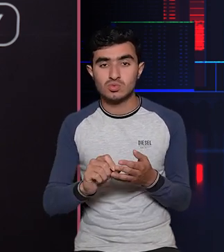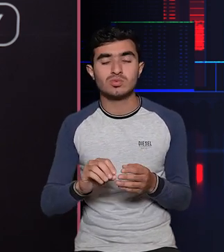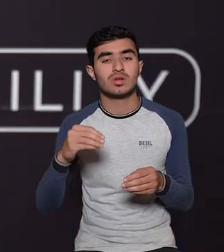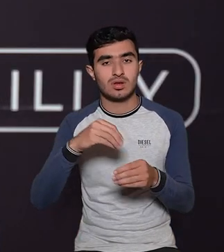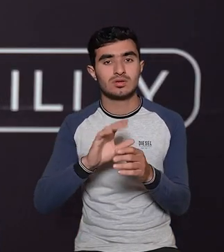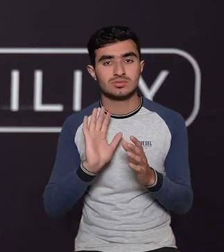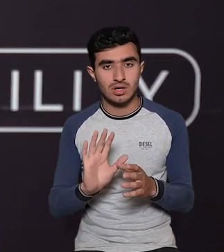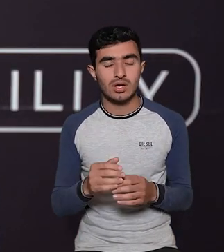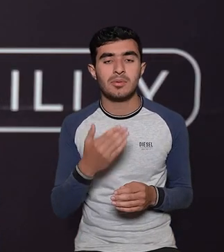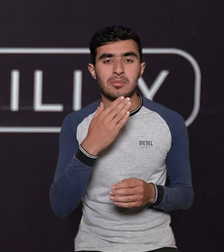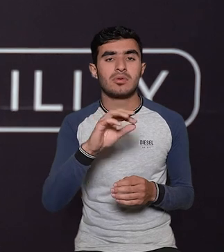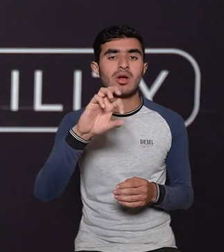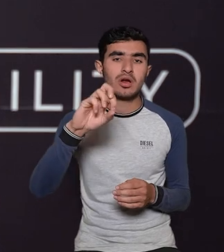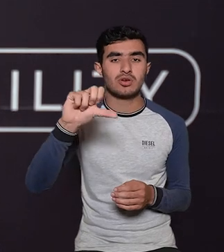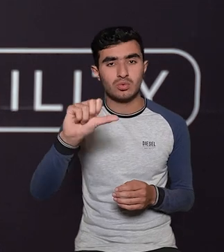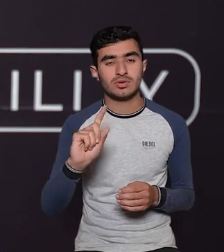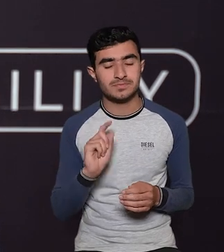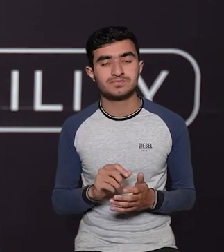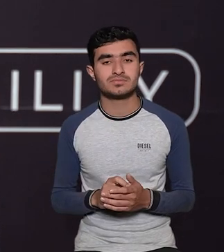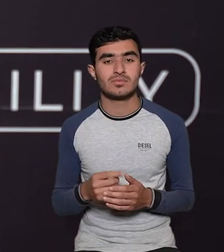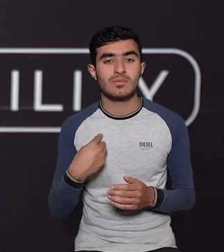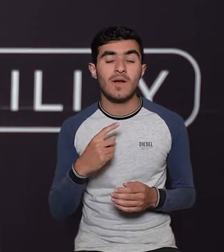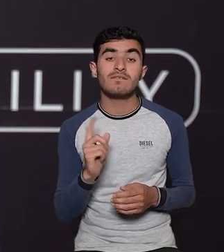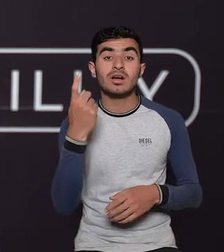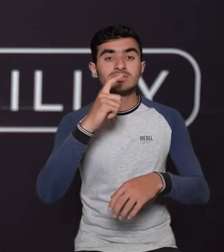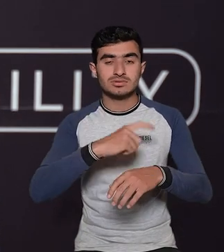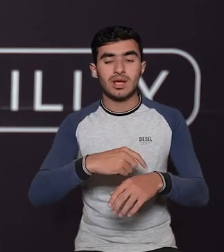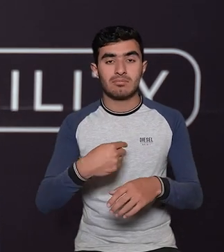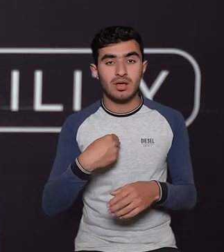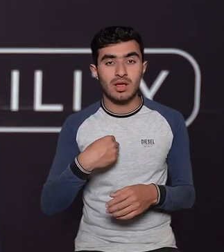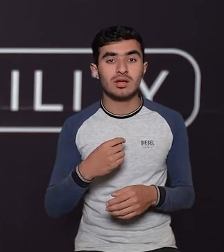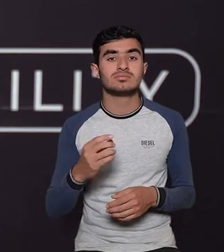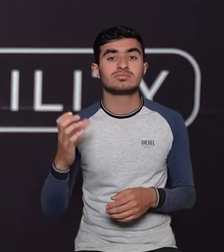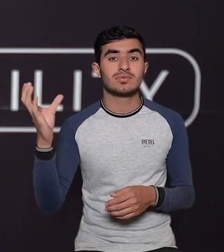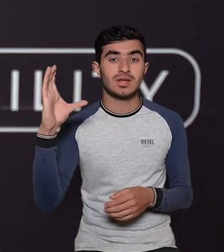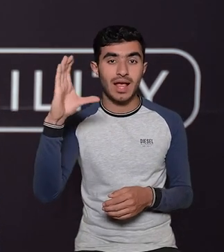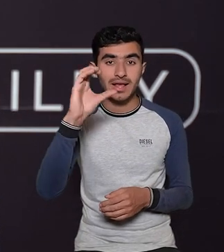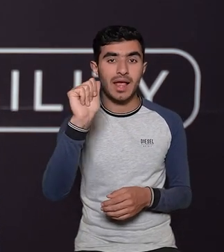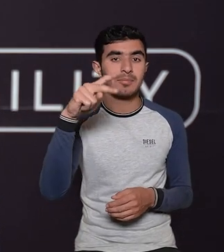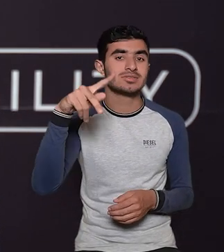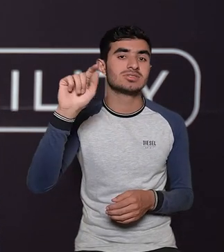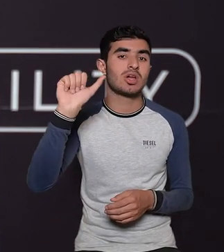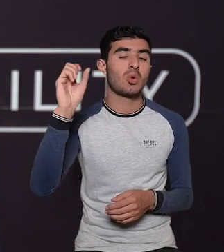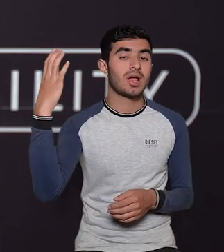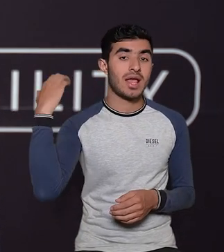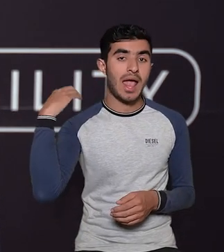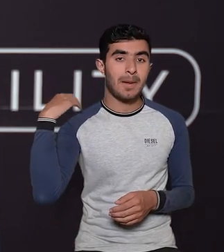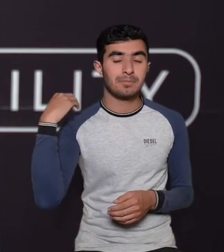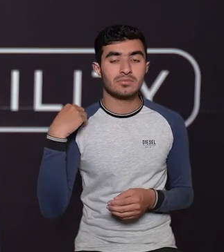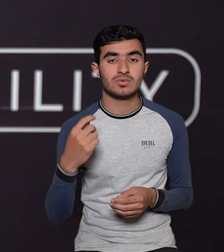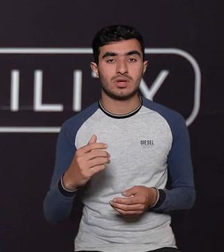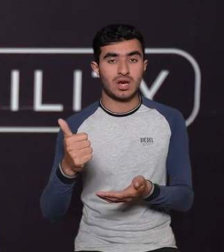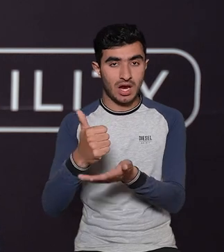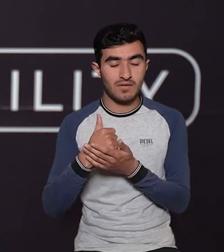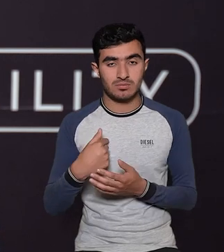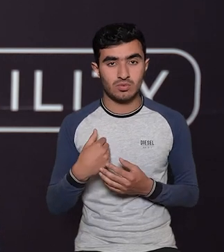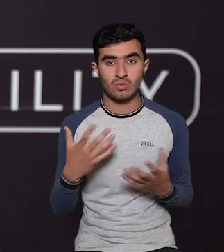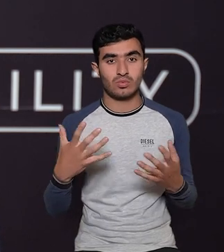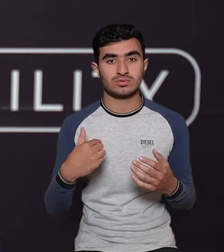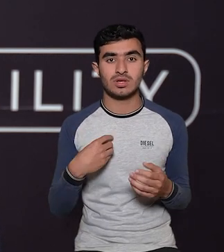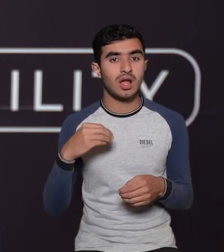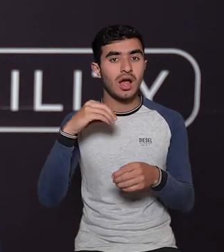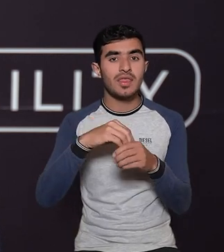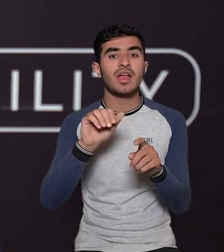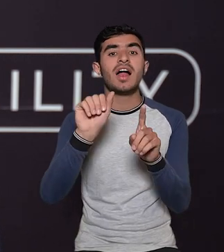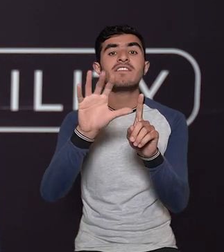So, when I was in Prep School in 2016, I was made the Captain of the Magsi House which